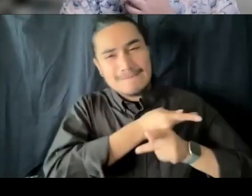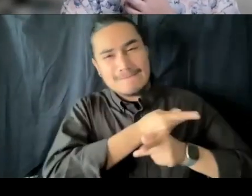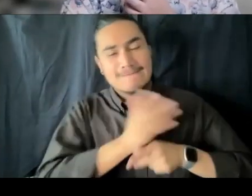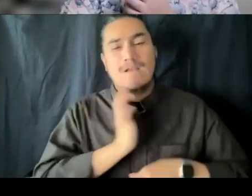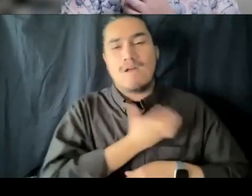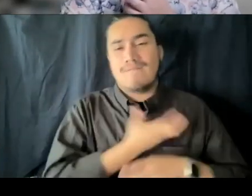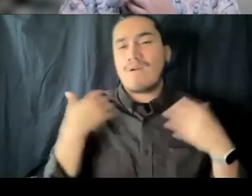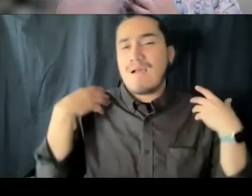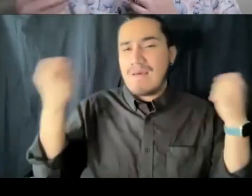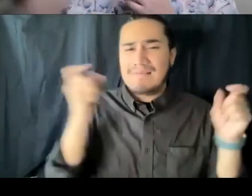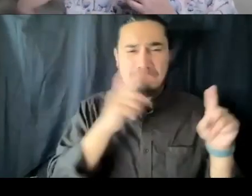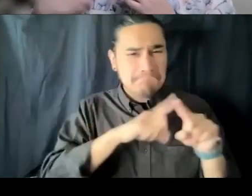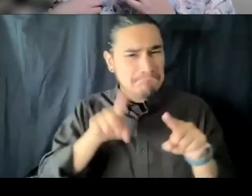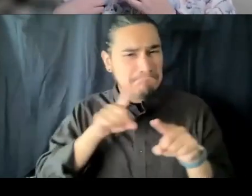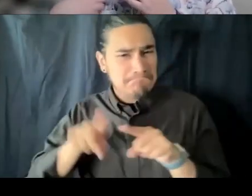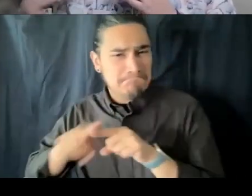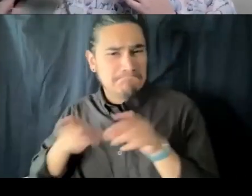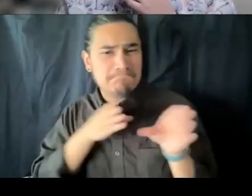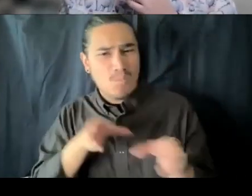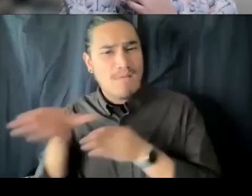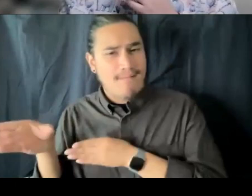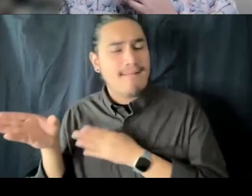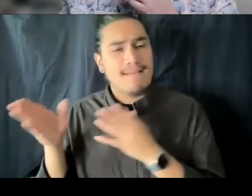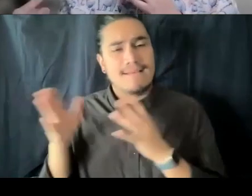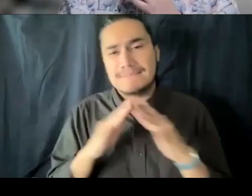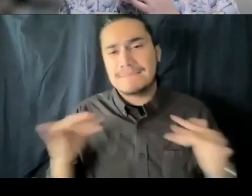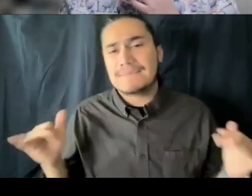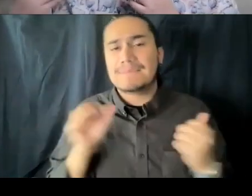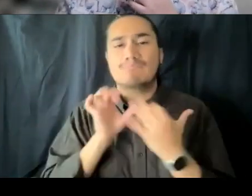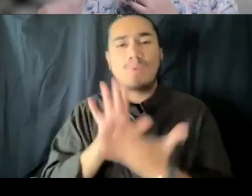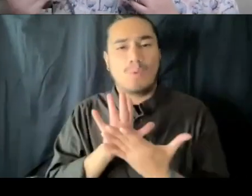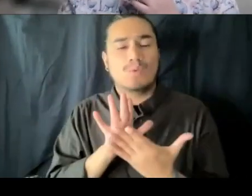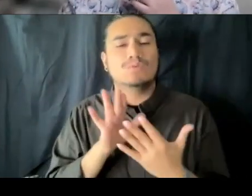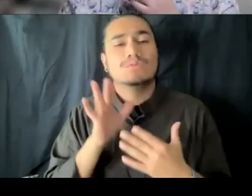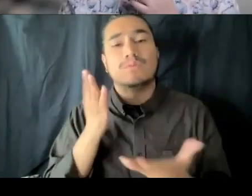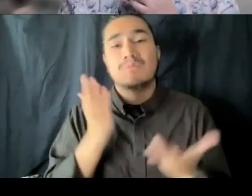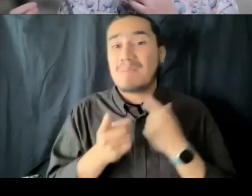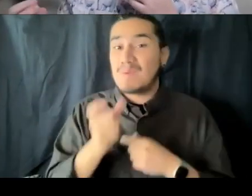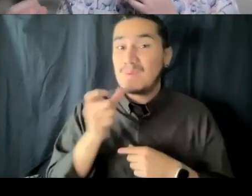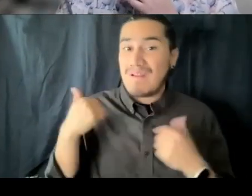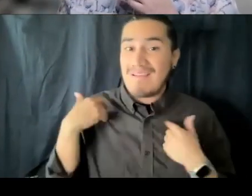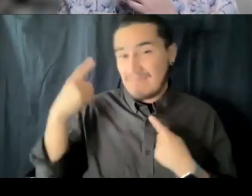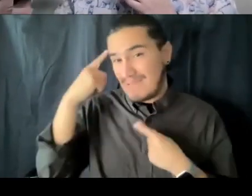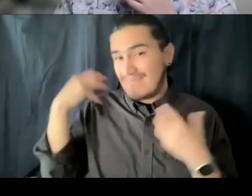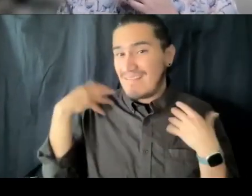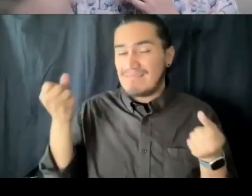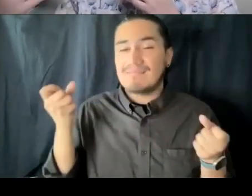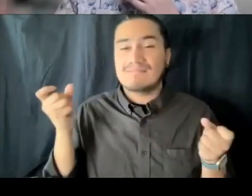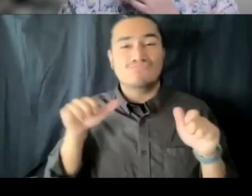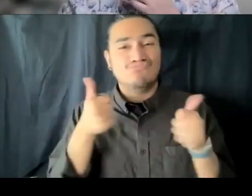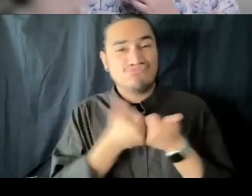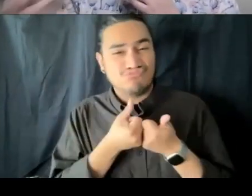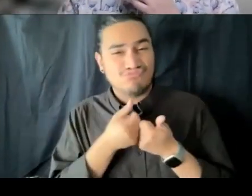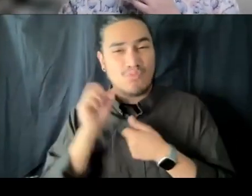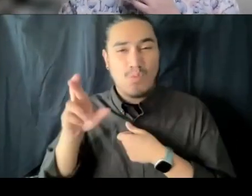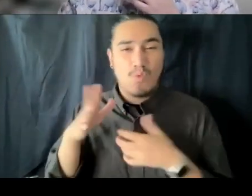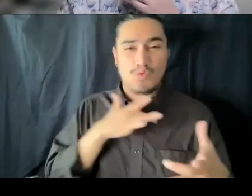So whether or not you feel like you have mental health challenges or concerns, you're taking care of your mental health